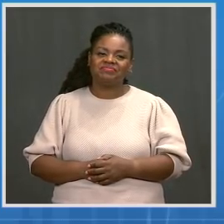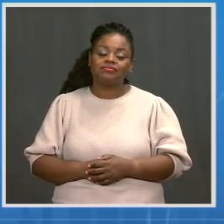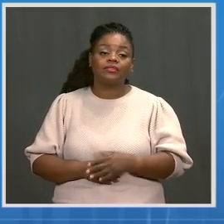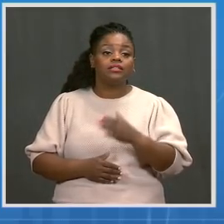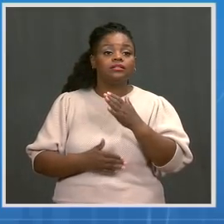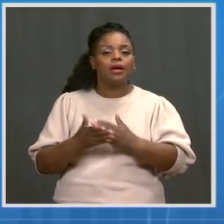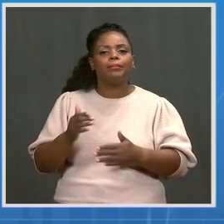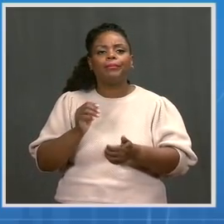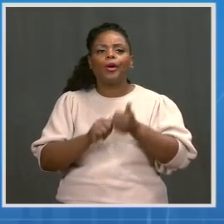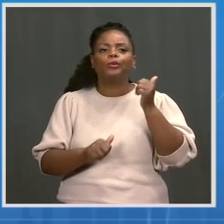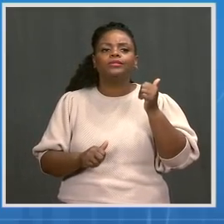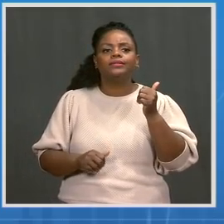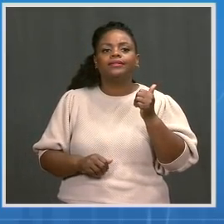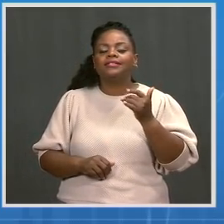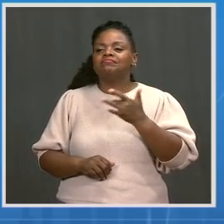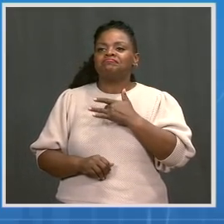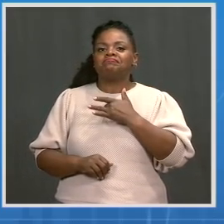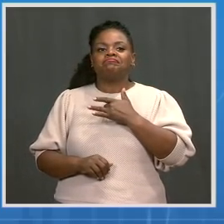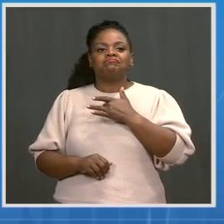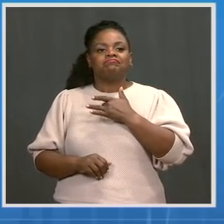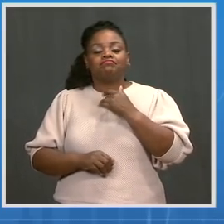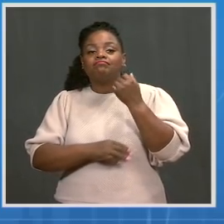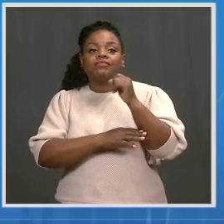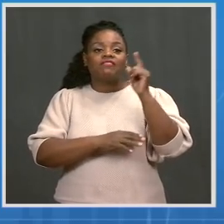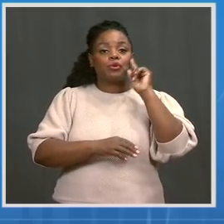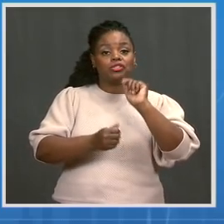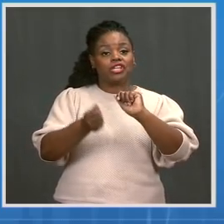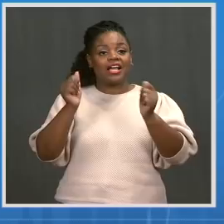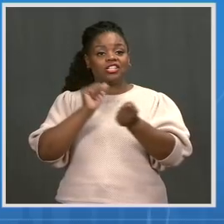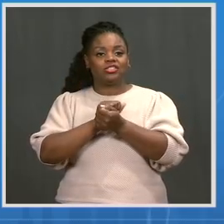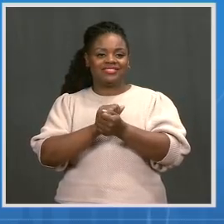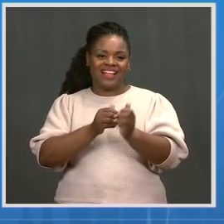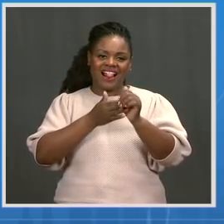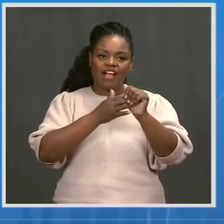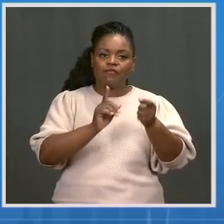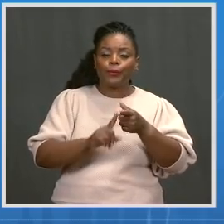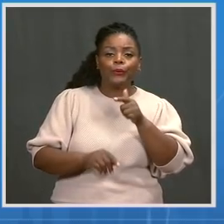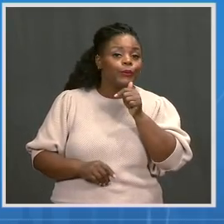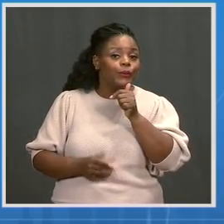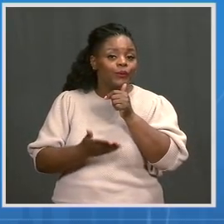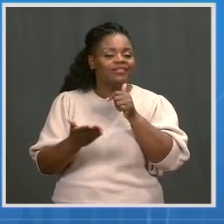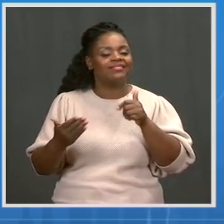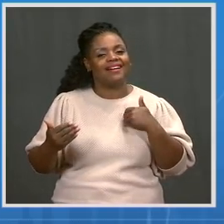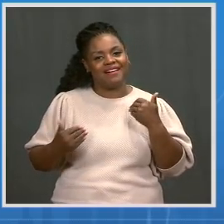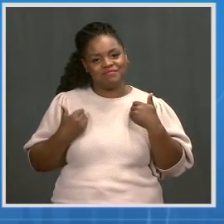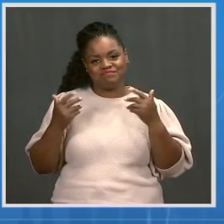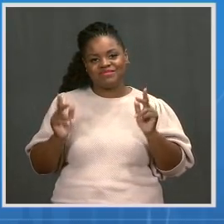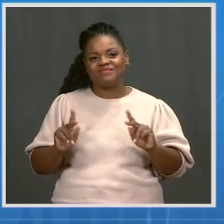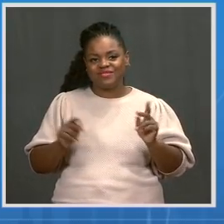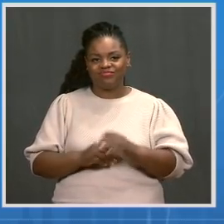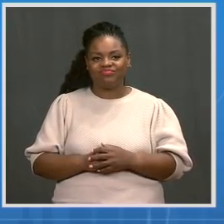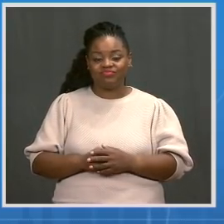for change have been led by young people, whether it's the Civil Rights Movement or our original fight for independence in America.